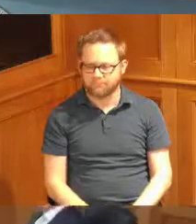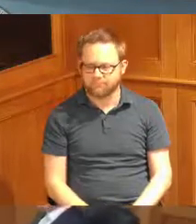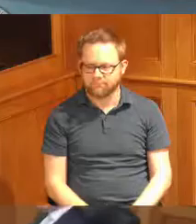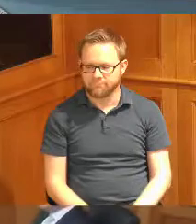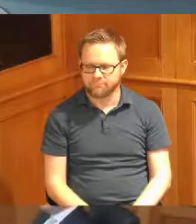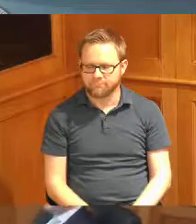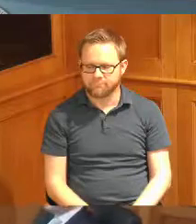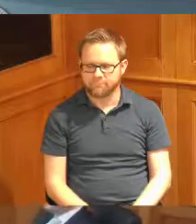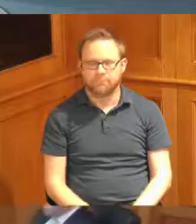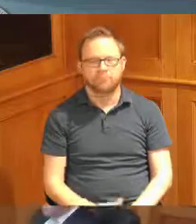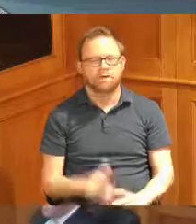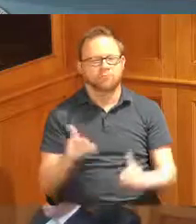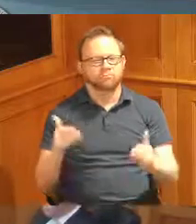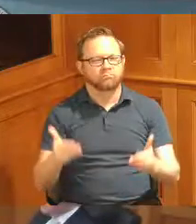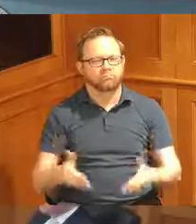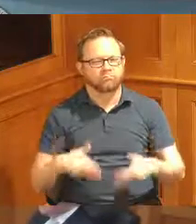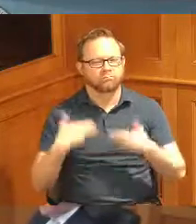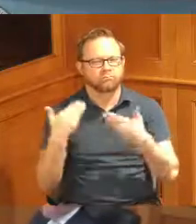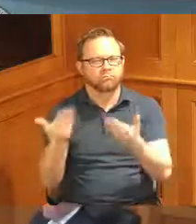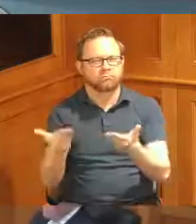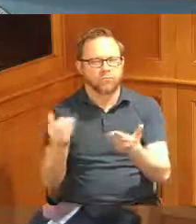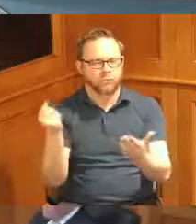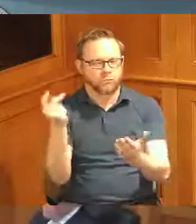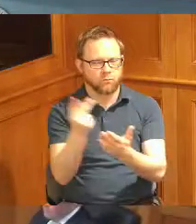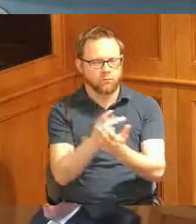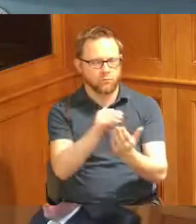I make a motion to approve the minutes of the previous session